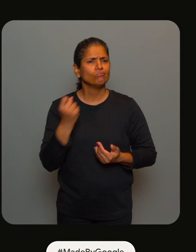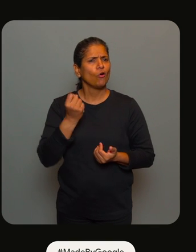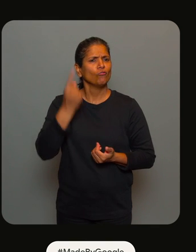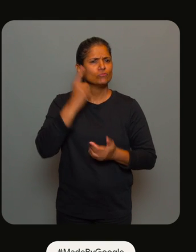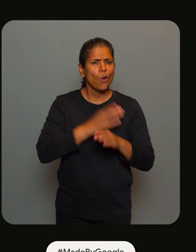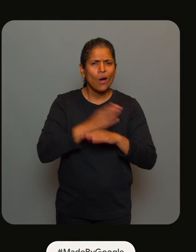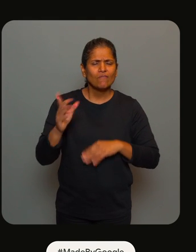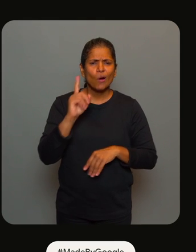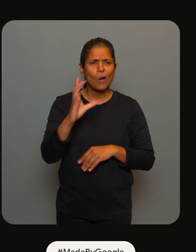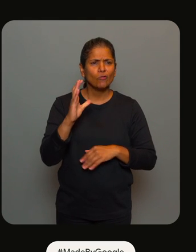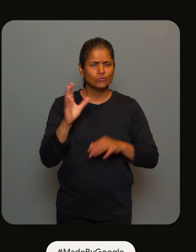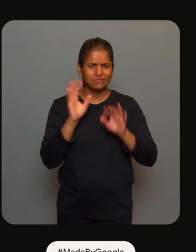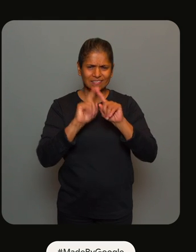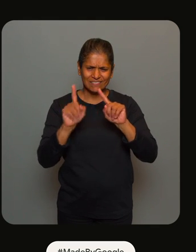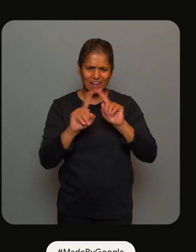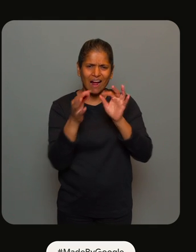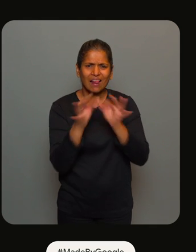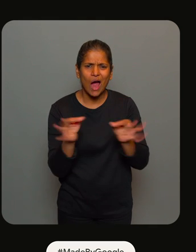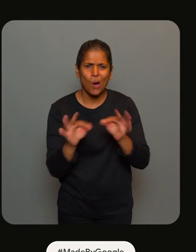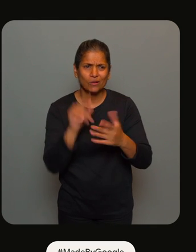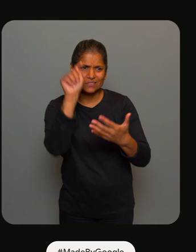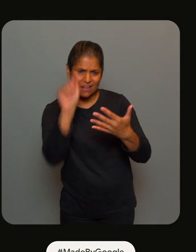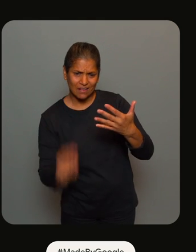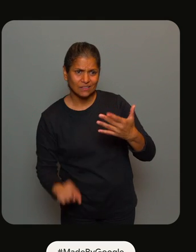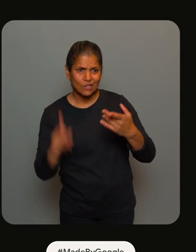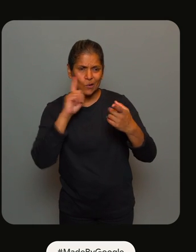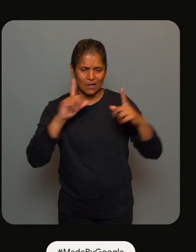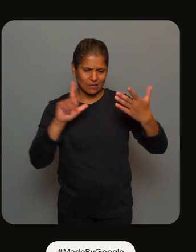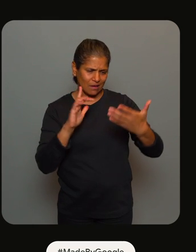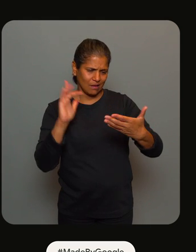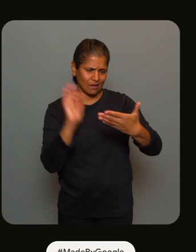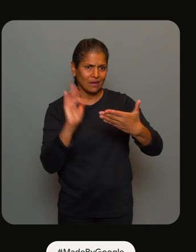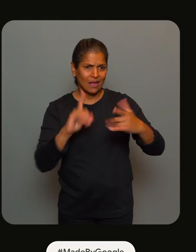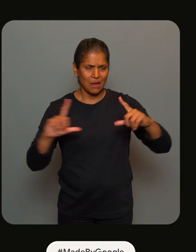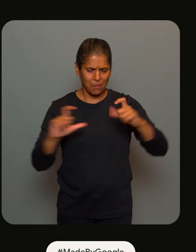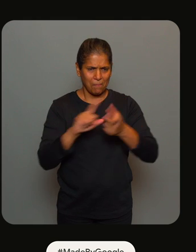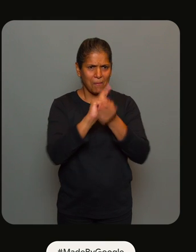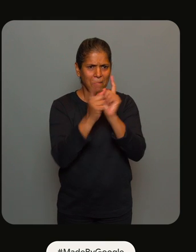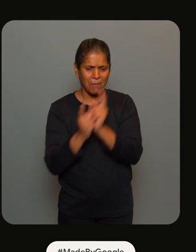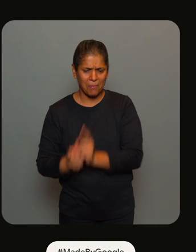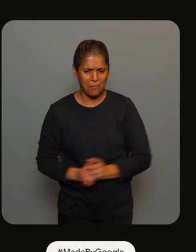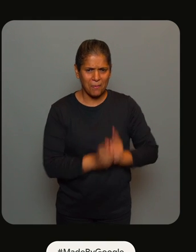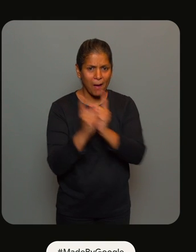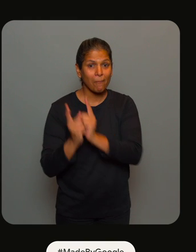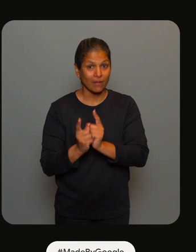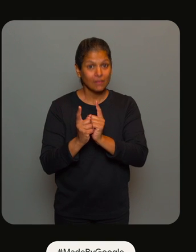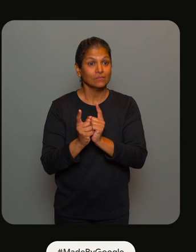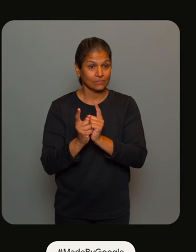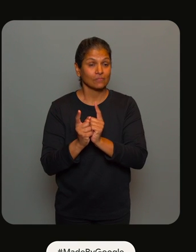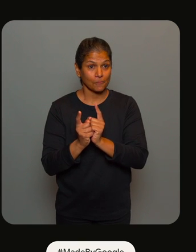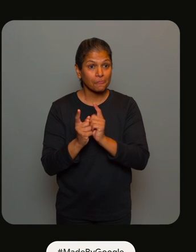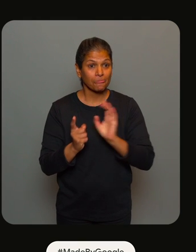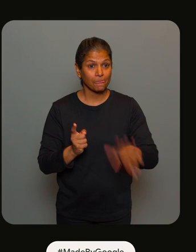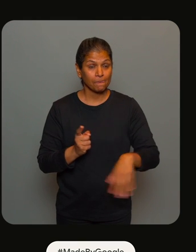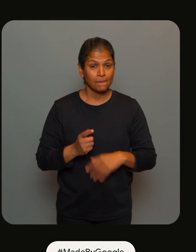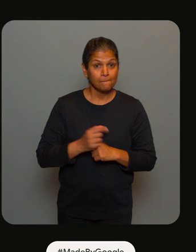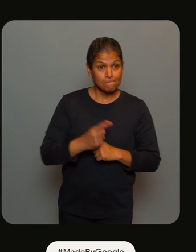with Lens in your camera. You'll even know whether you should rest today or go for that